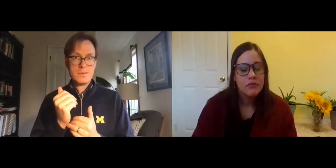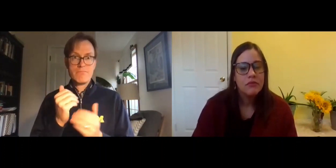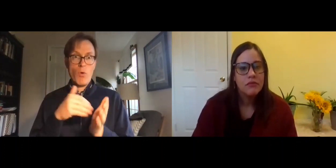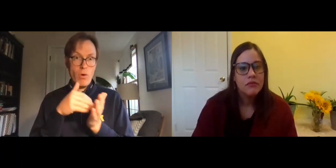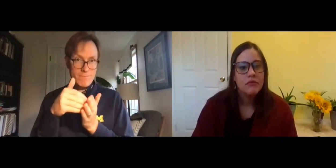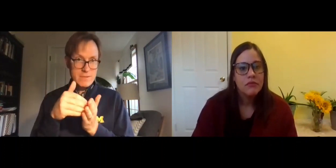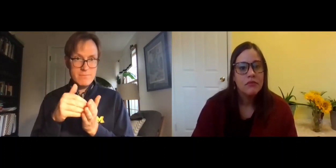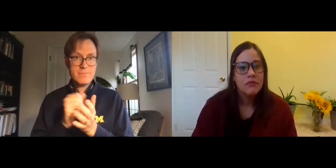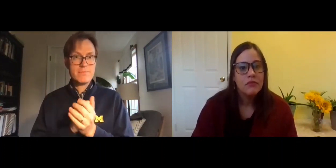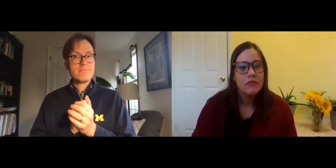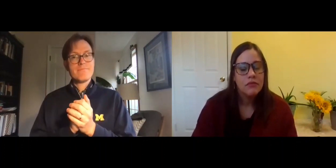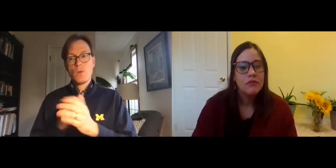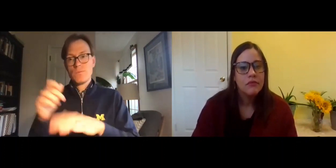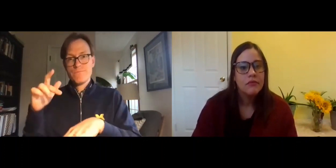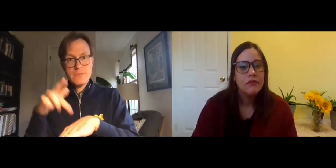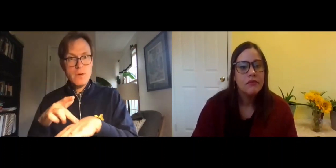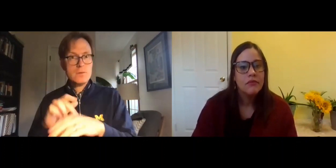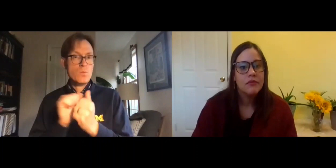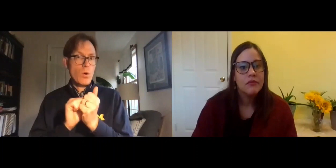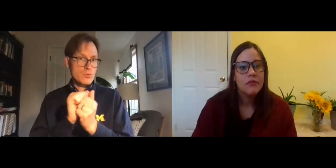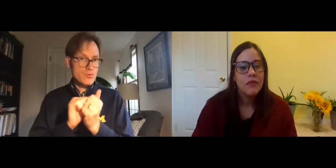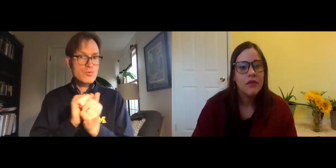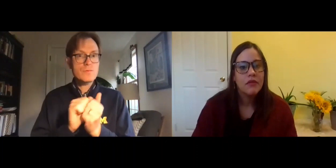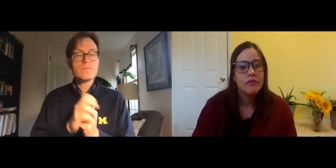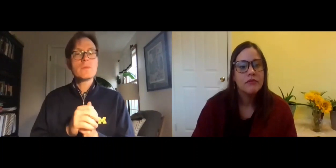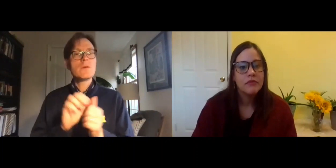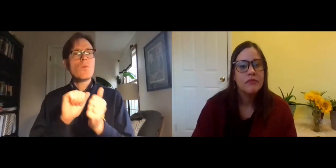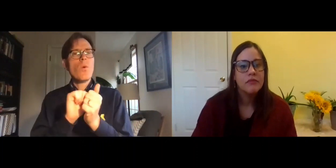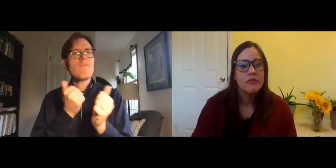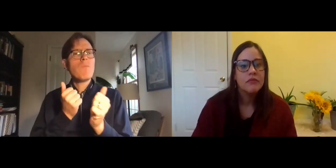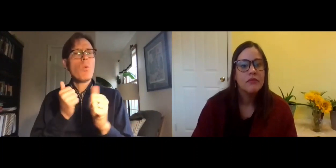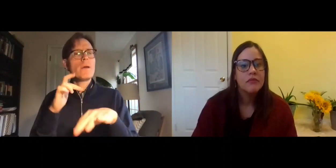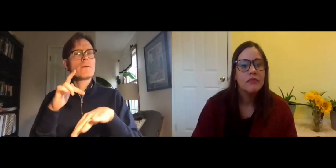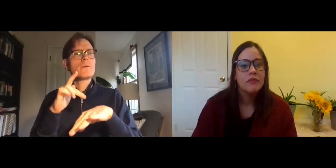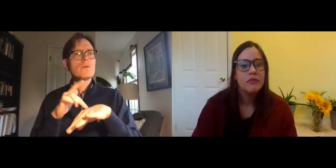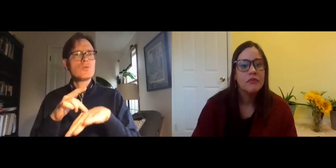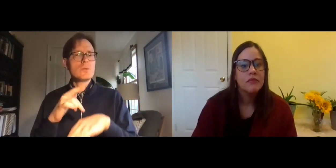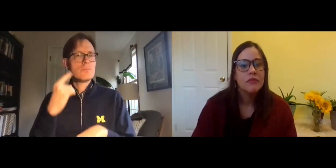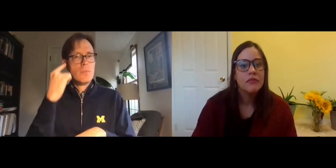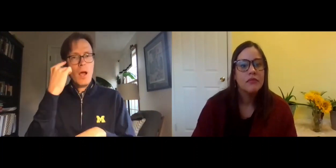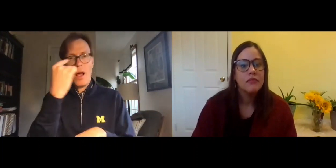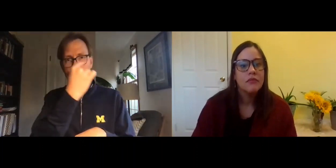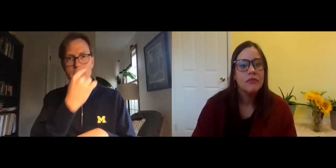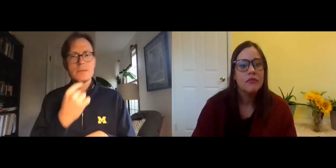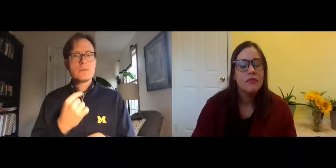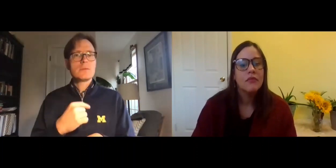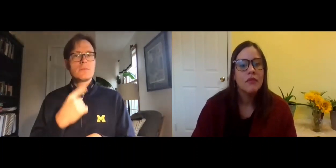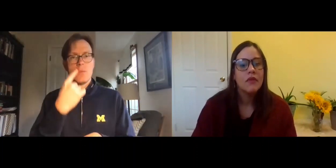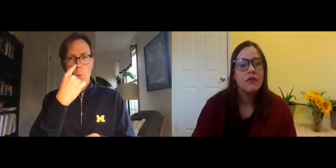Wash your hands as often as possible. Anytime you touch something, wash your hands.